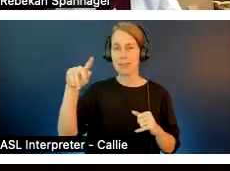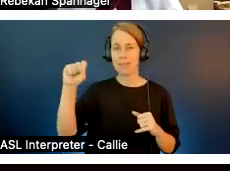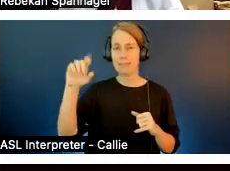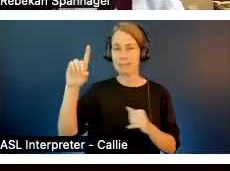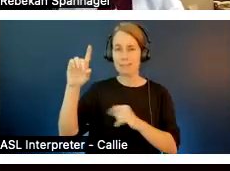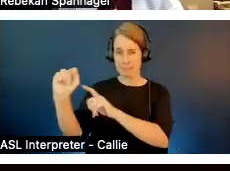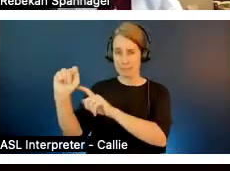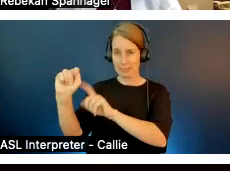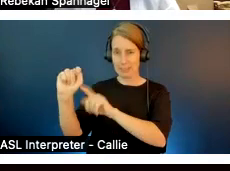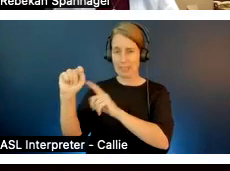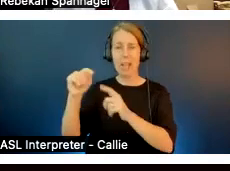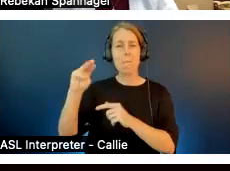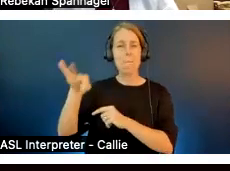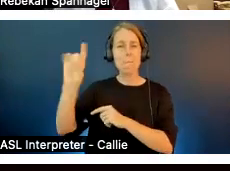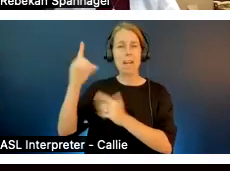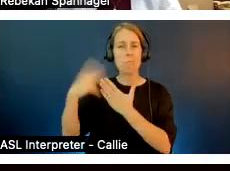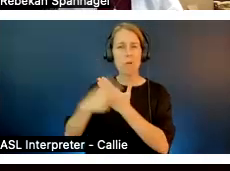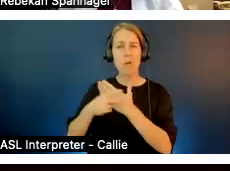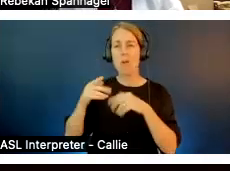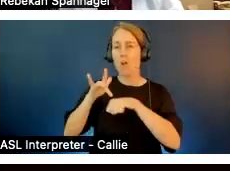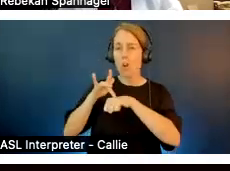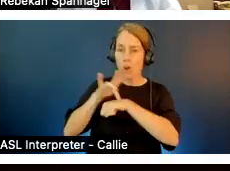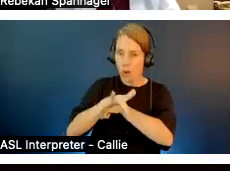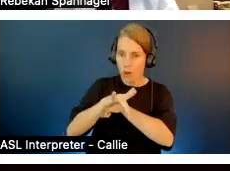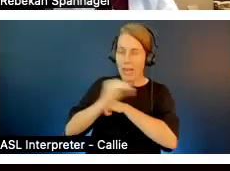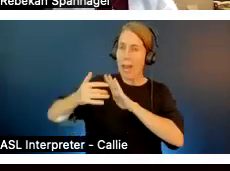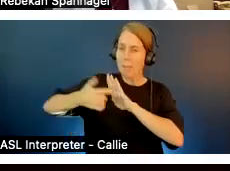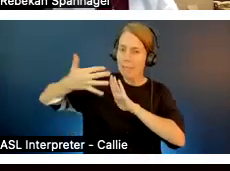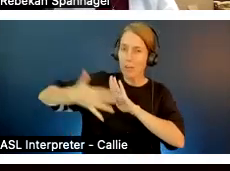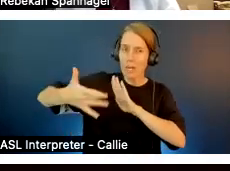early and periodic screening diagnostic and treatment and of course that's a very long